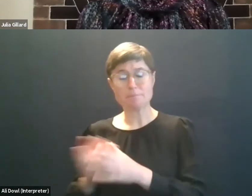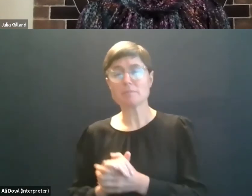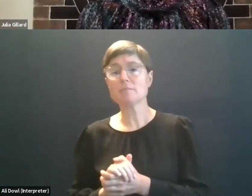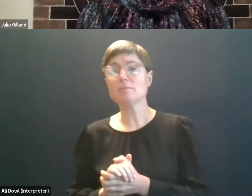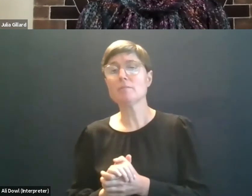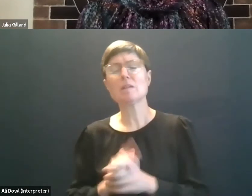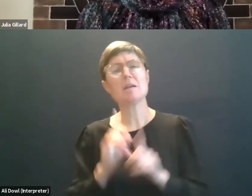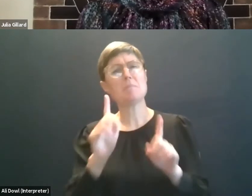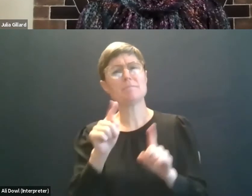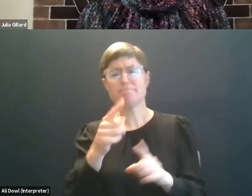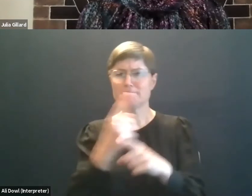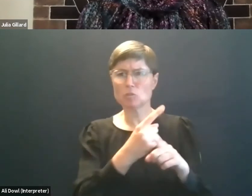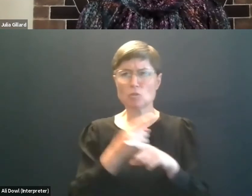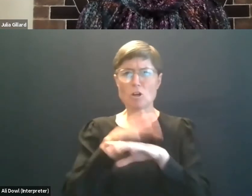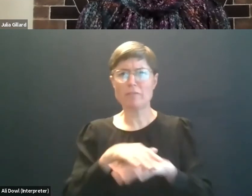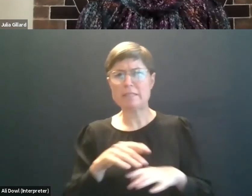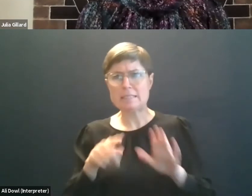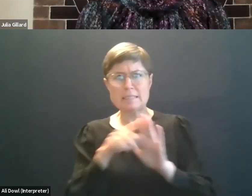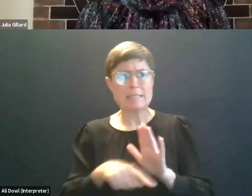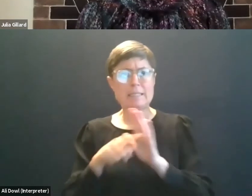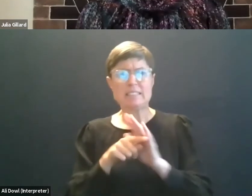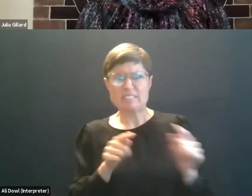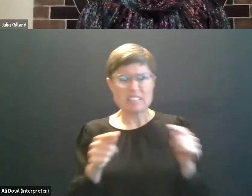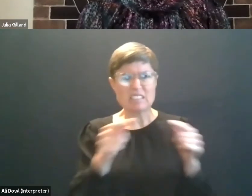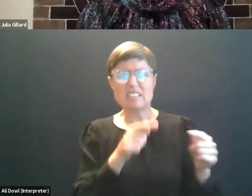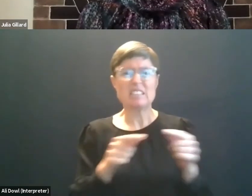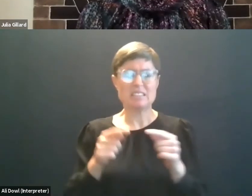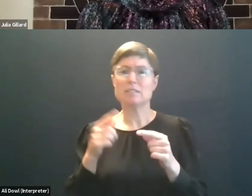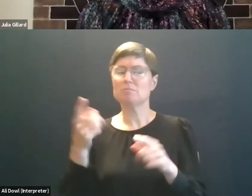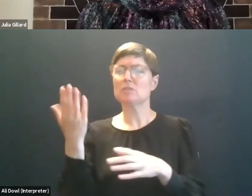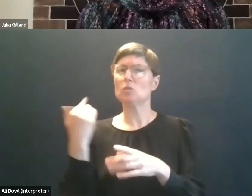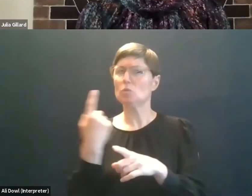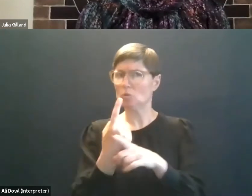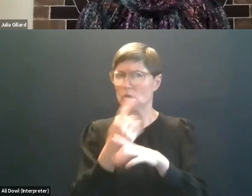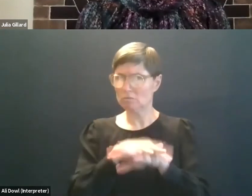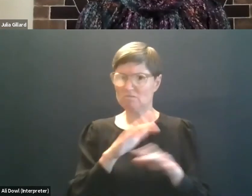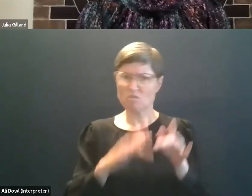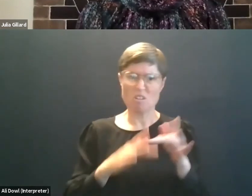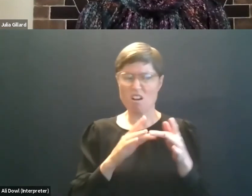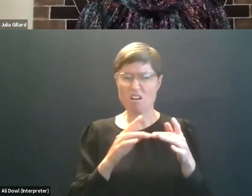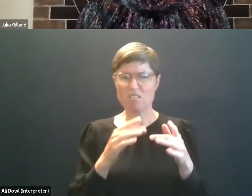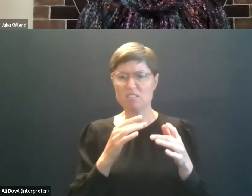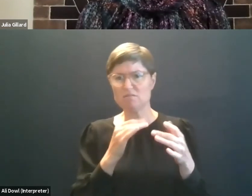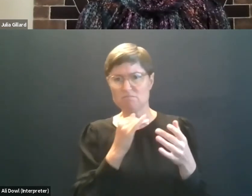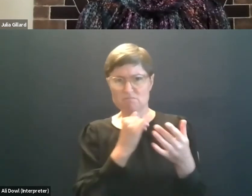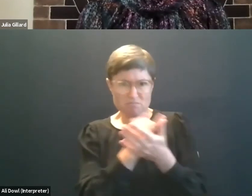forces driving polarisation that you mentioned, they really do just continue to challenge